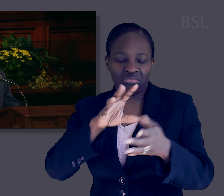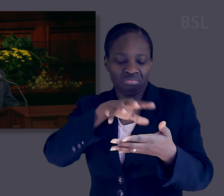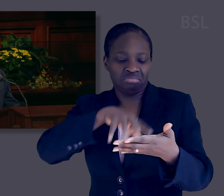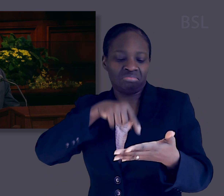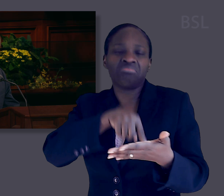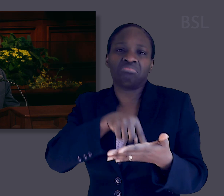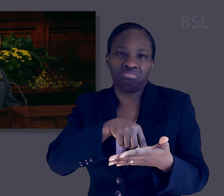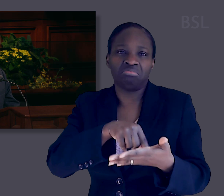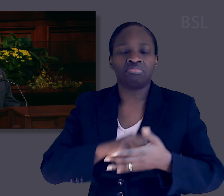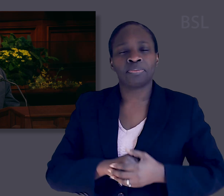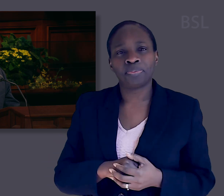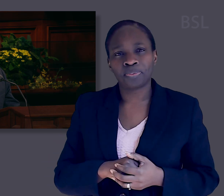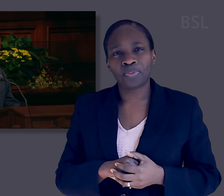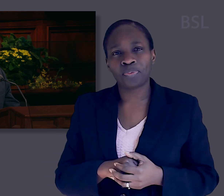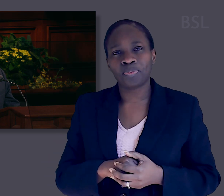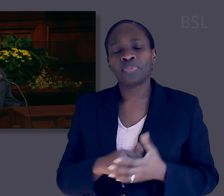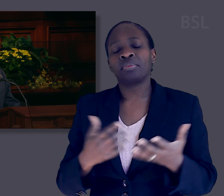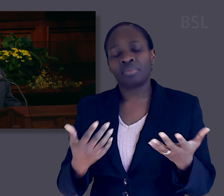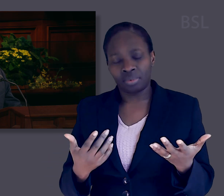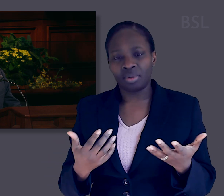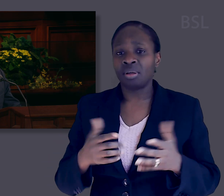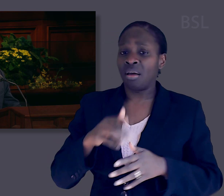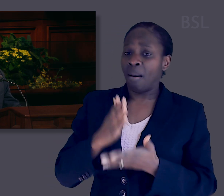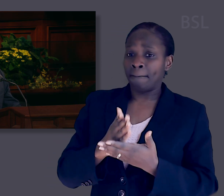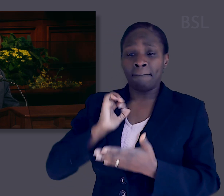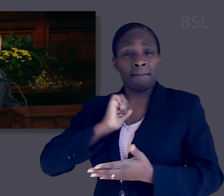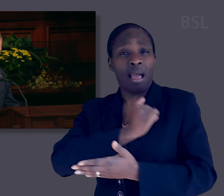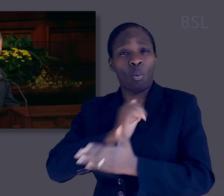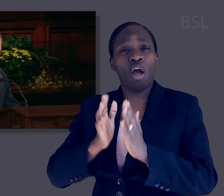to the significance of the events surrounding Easter. Quote: